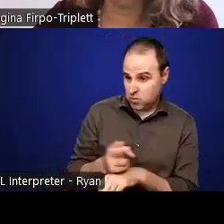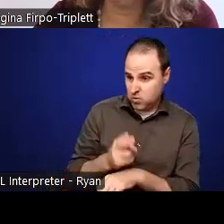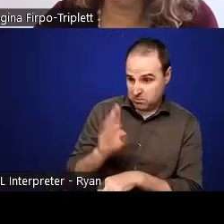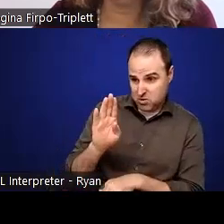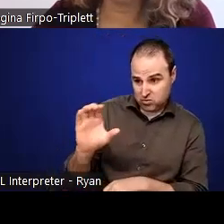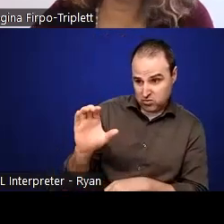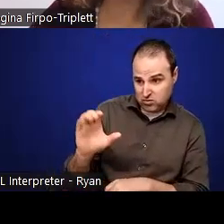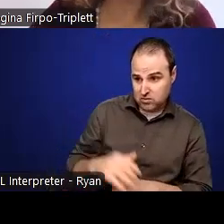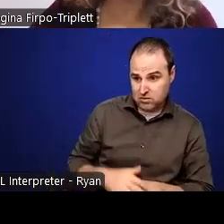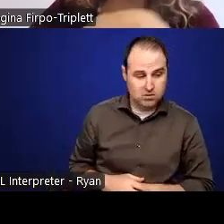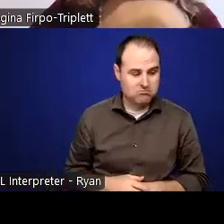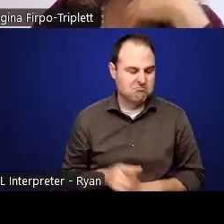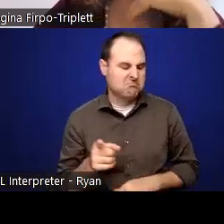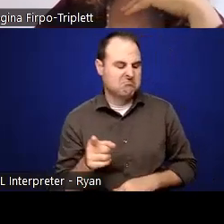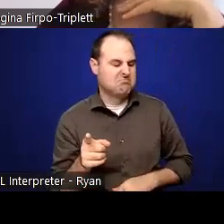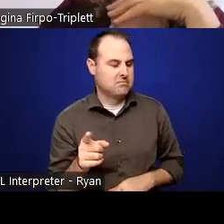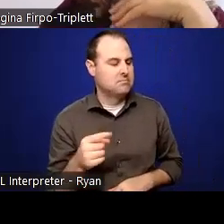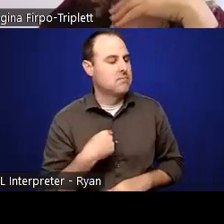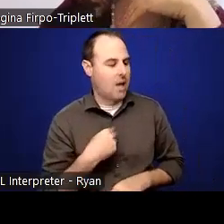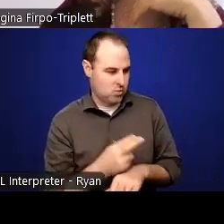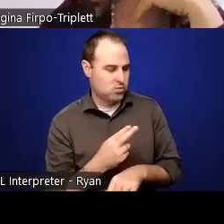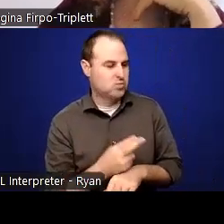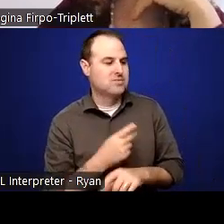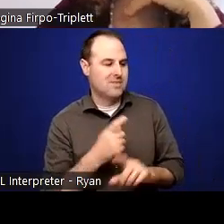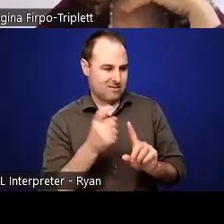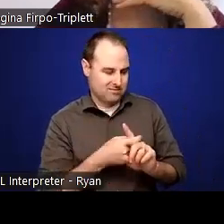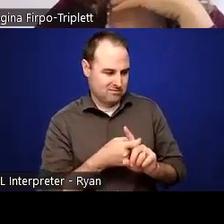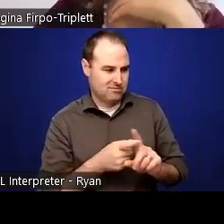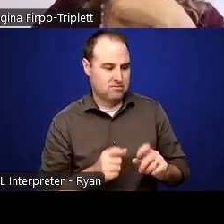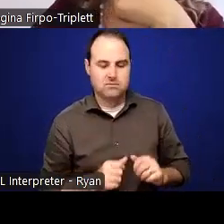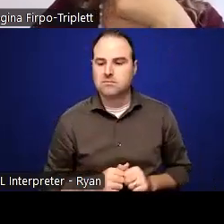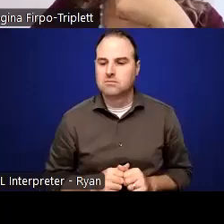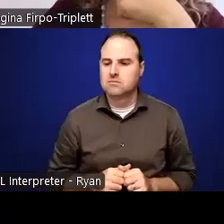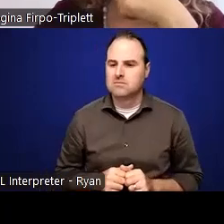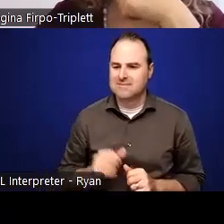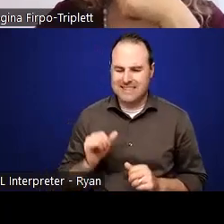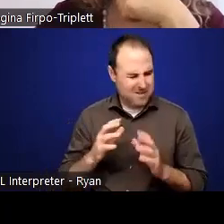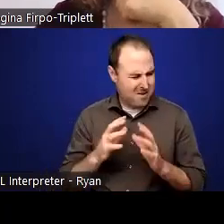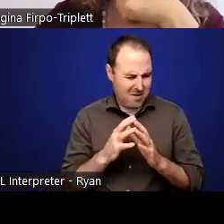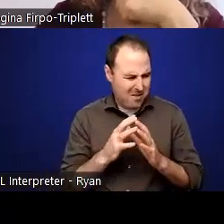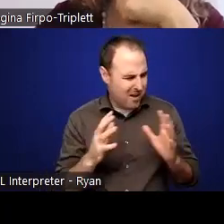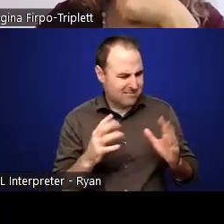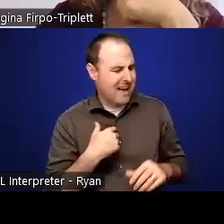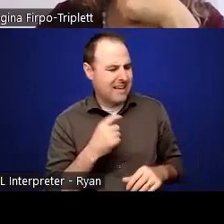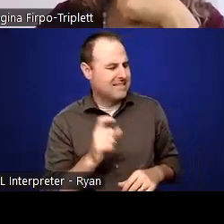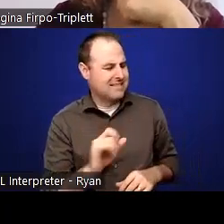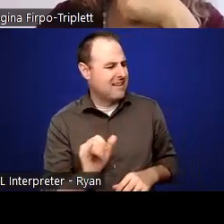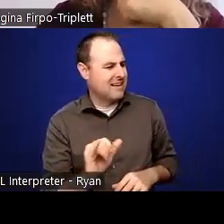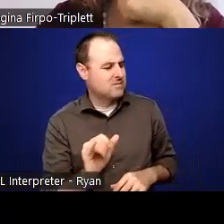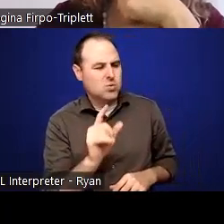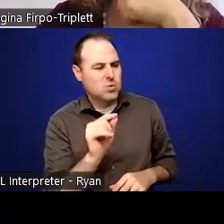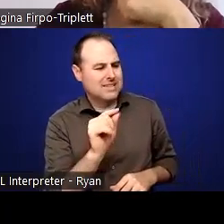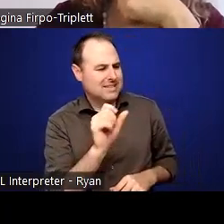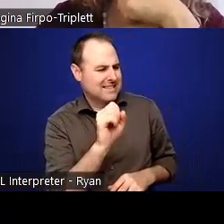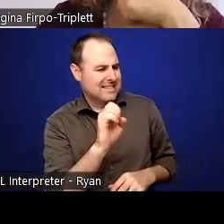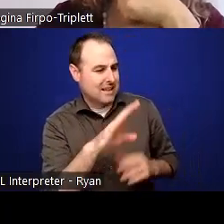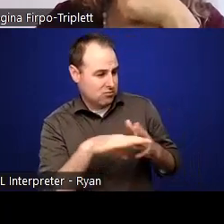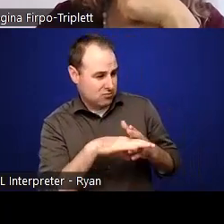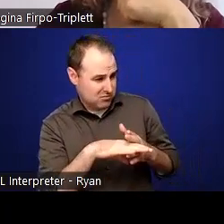She doesn't. I use condoms. This is a lie. I need like a 20-second break from sharing with you.